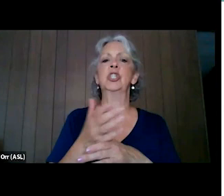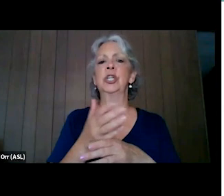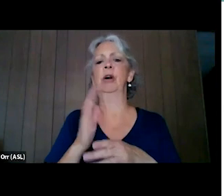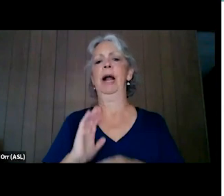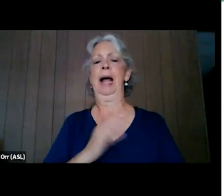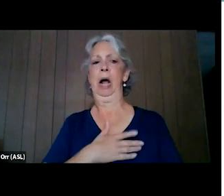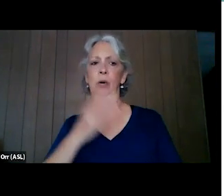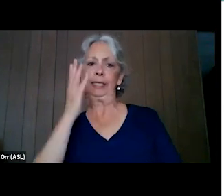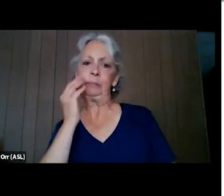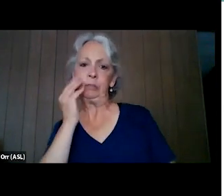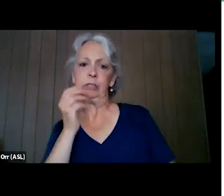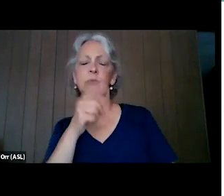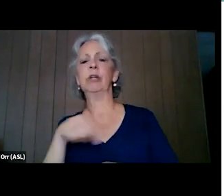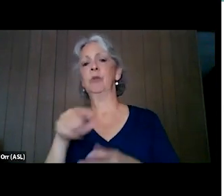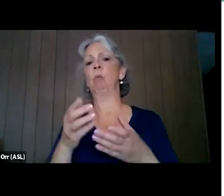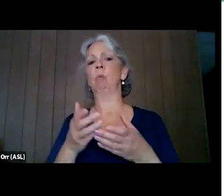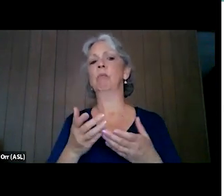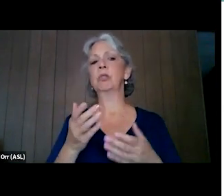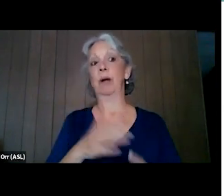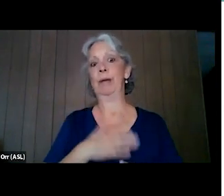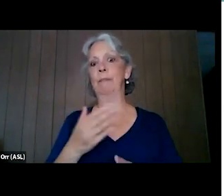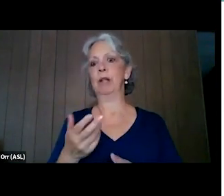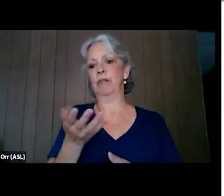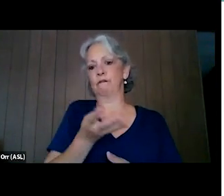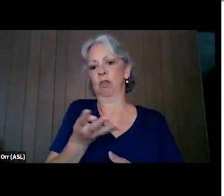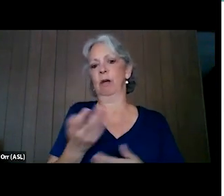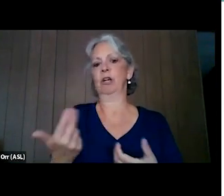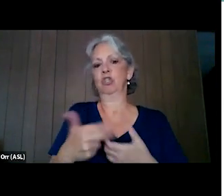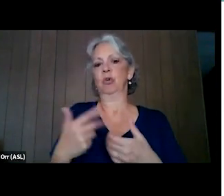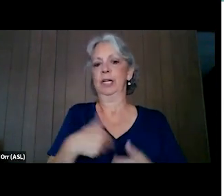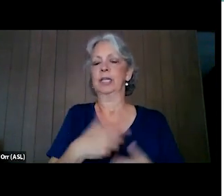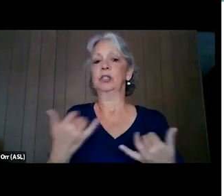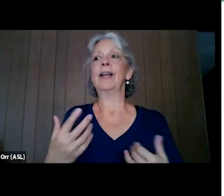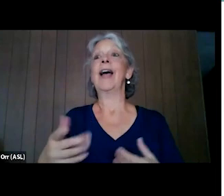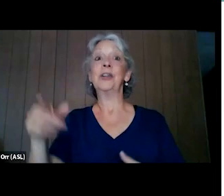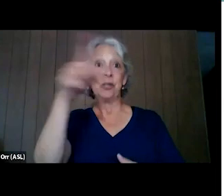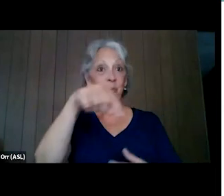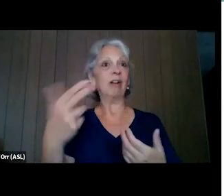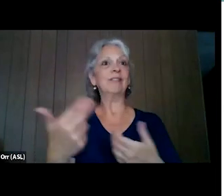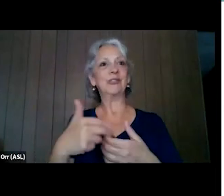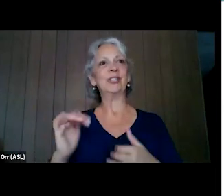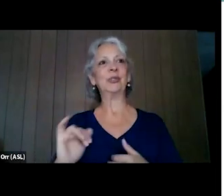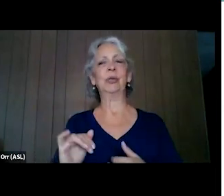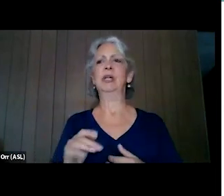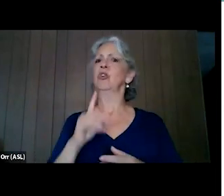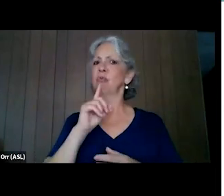So I'm so happy that these four folks are joining us today, and that all of you have joined us. There's been so much interest in this topic.